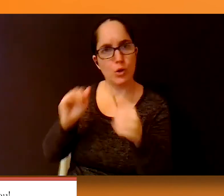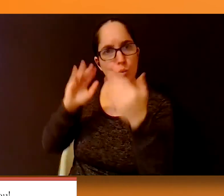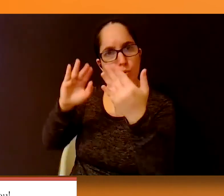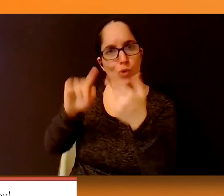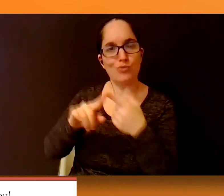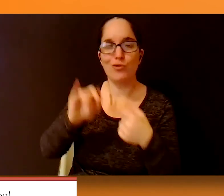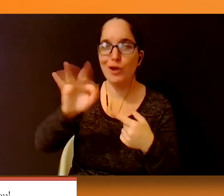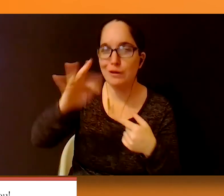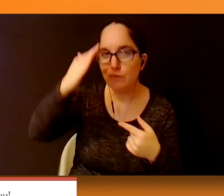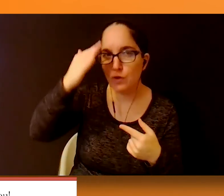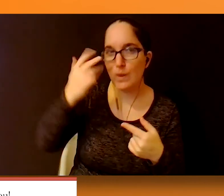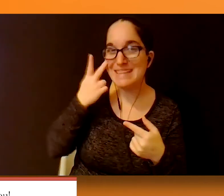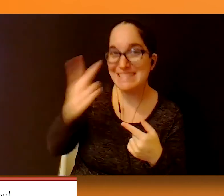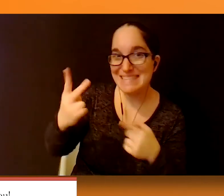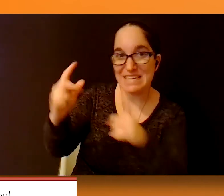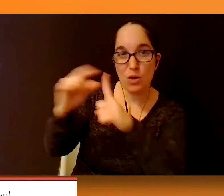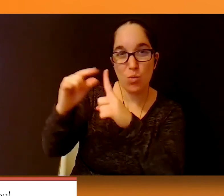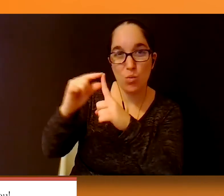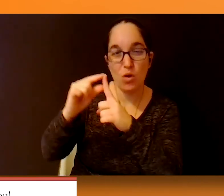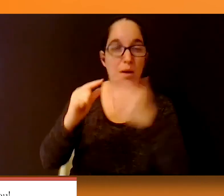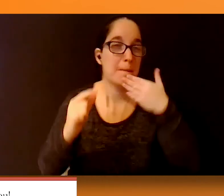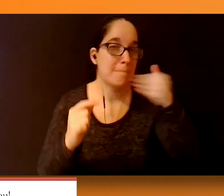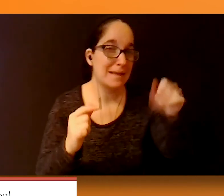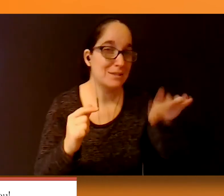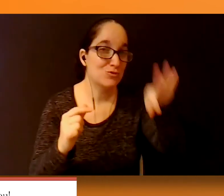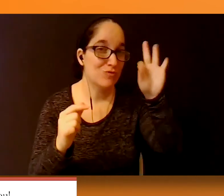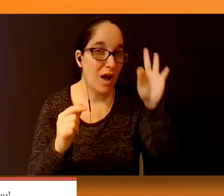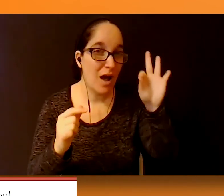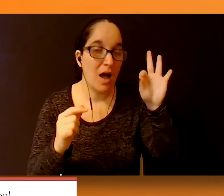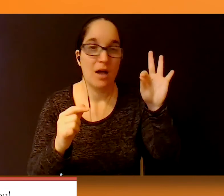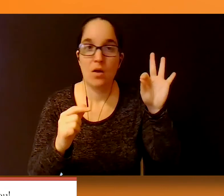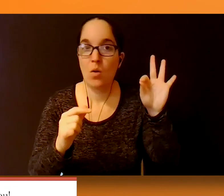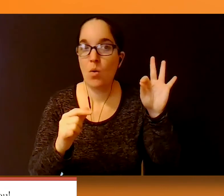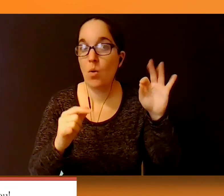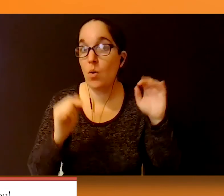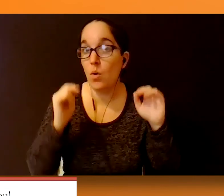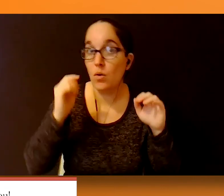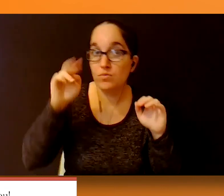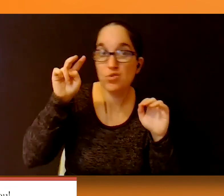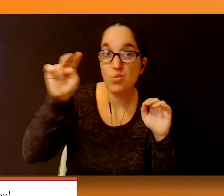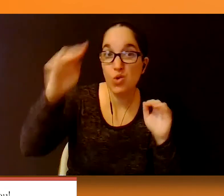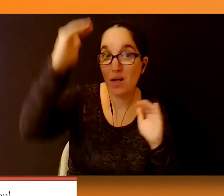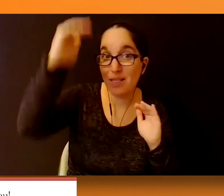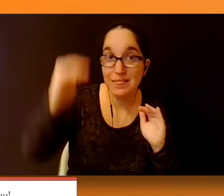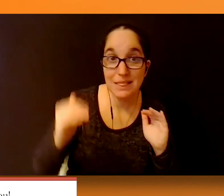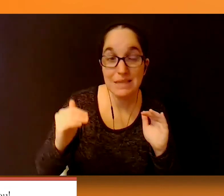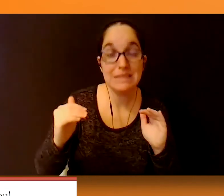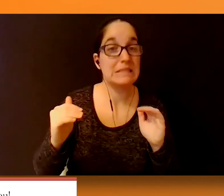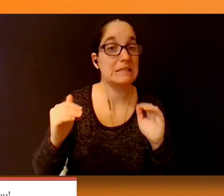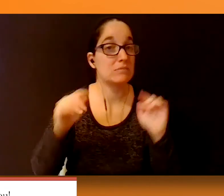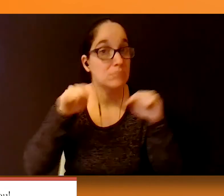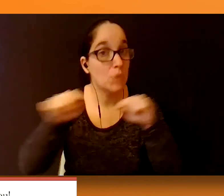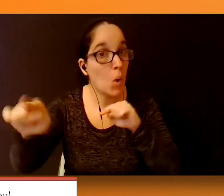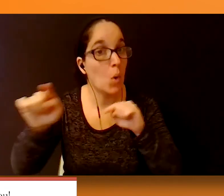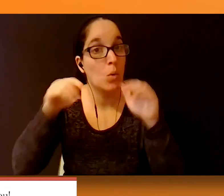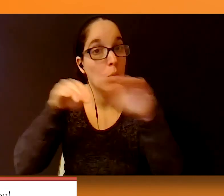how to--there's tons of dictionaries out there. There's tons of lists out there.